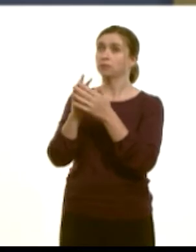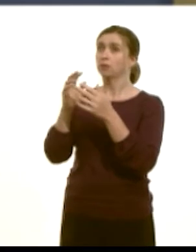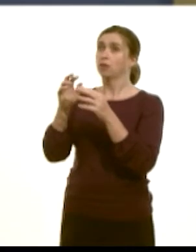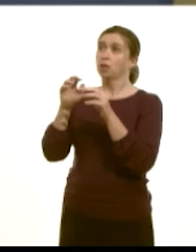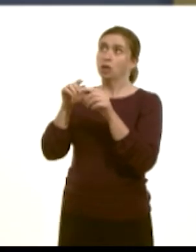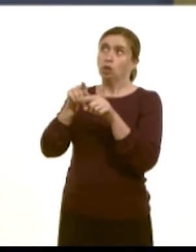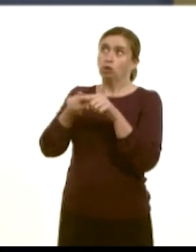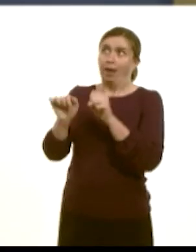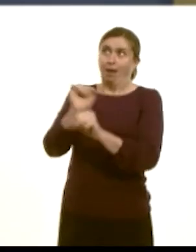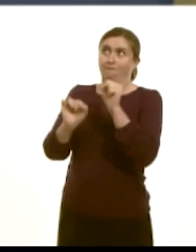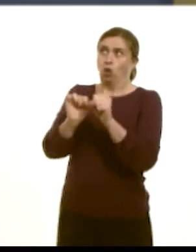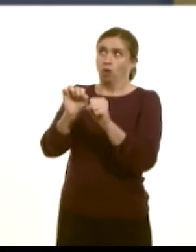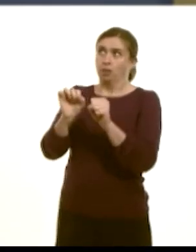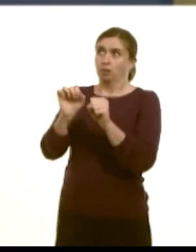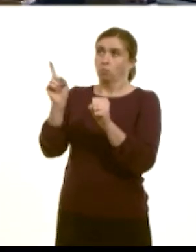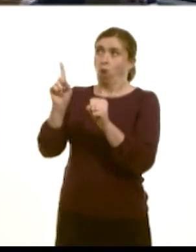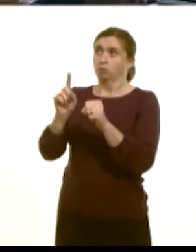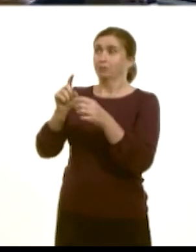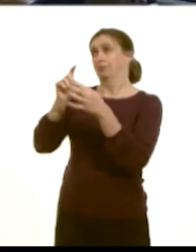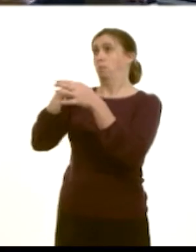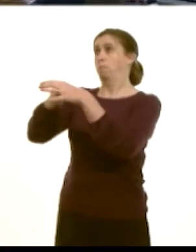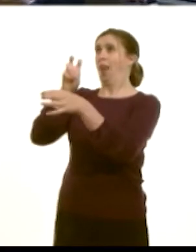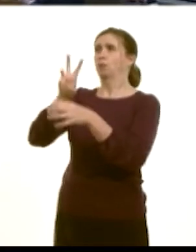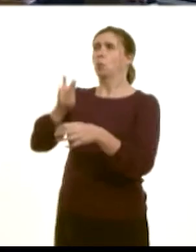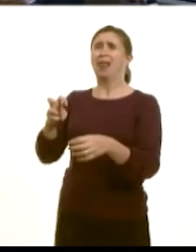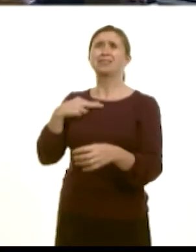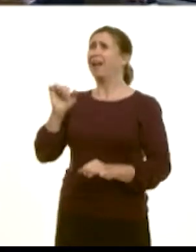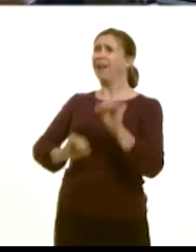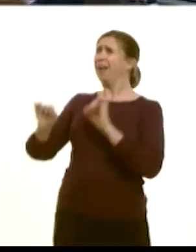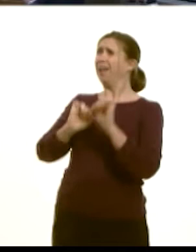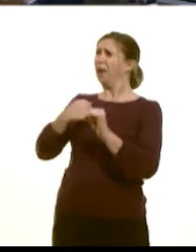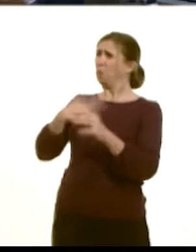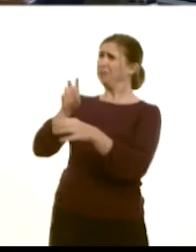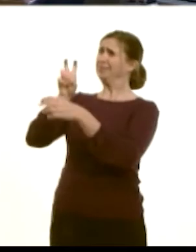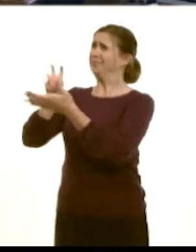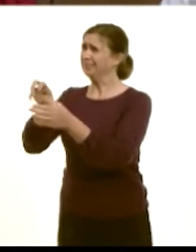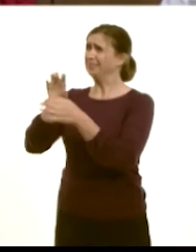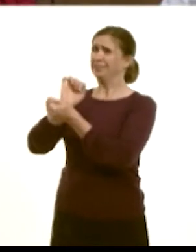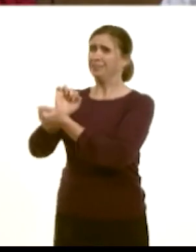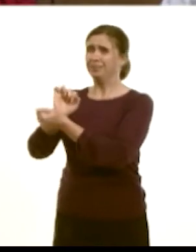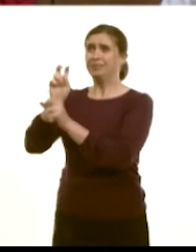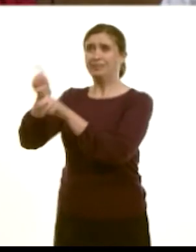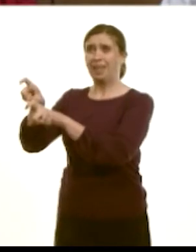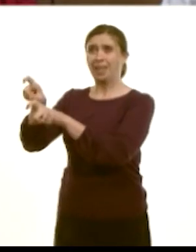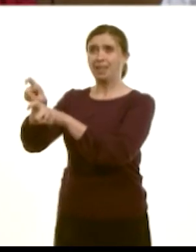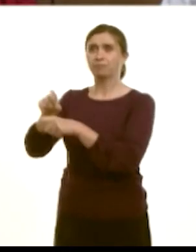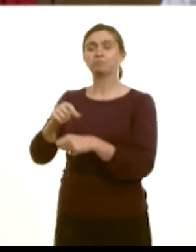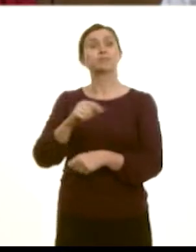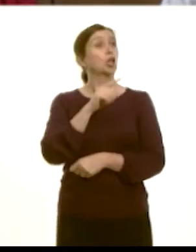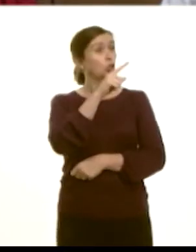EU against the will of the people here? Carwyn Jones: The leader of Plaid Cymru makes the assumption that the Conservatives will win with a majority in May. [Interruption.]